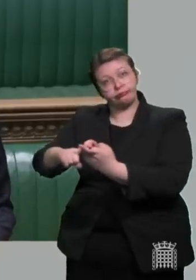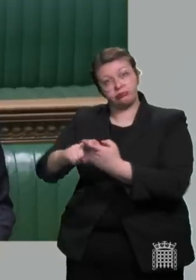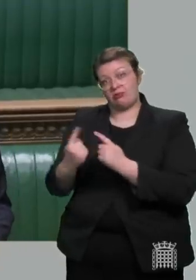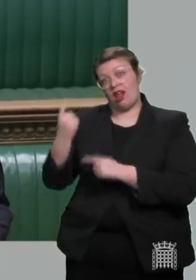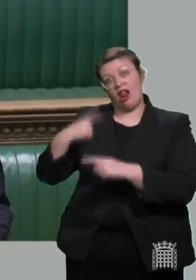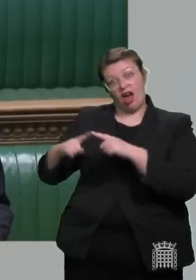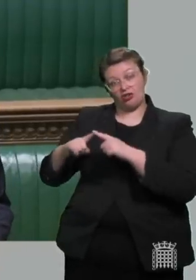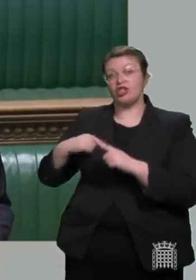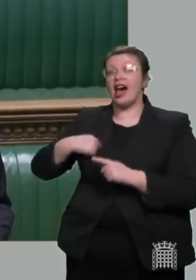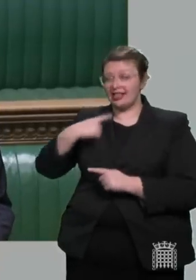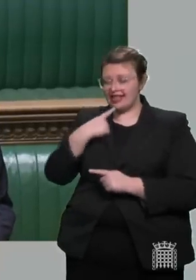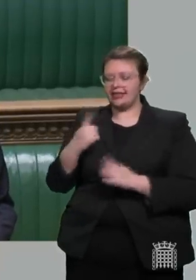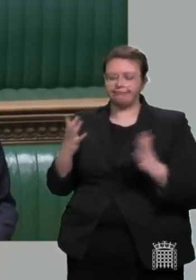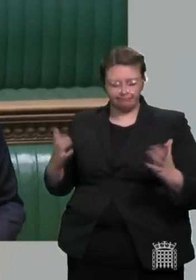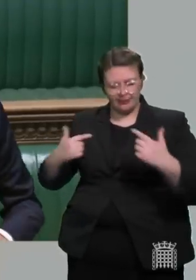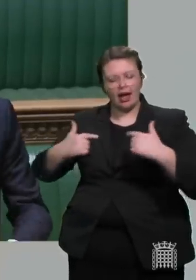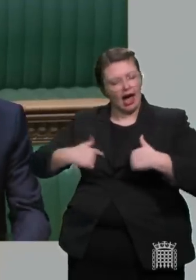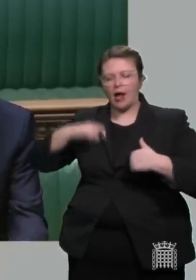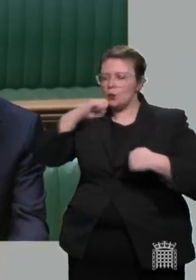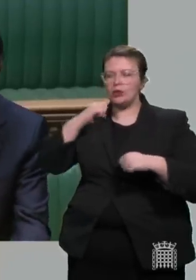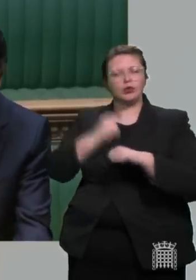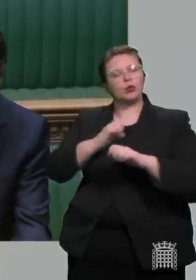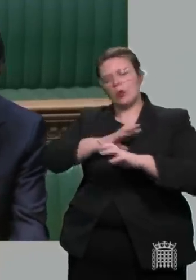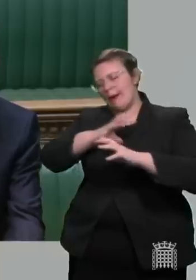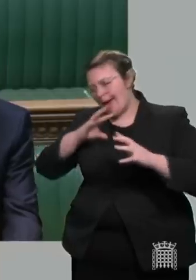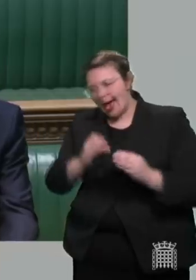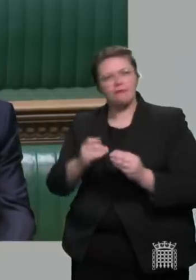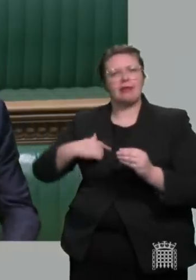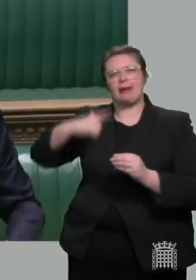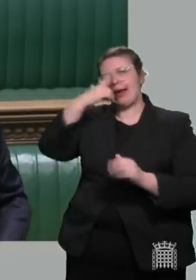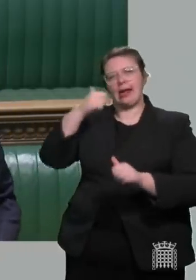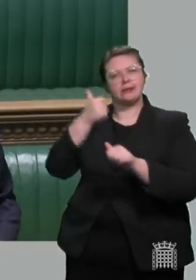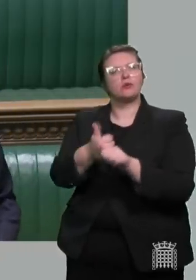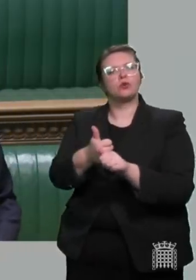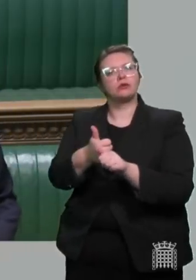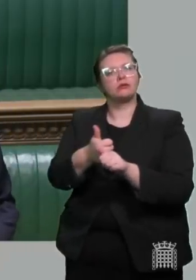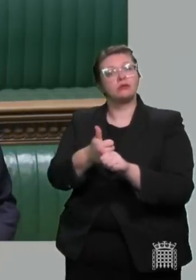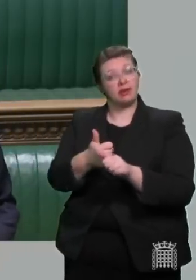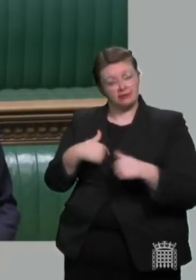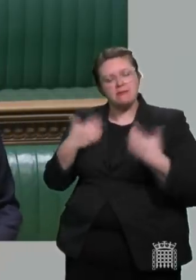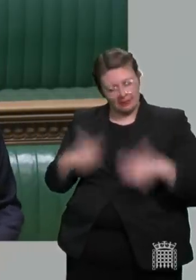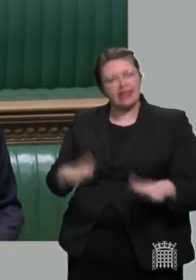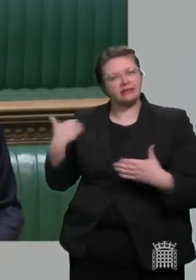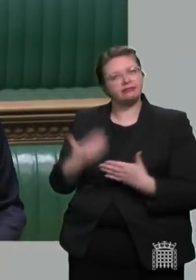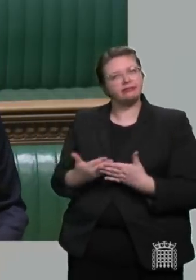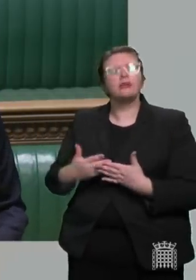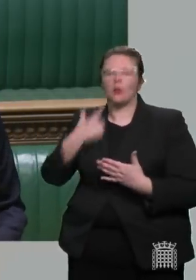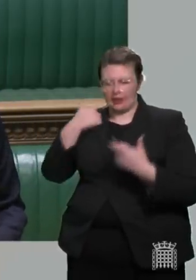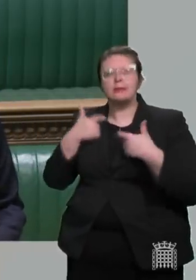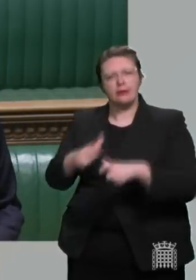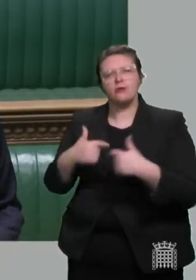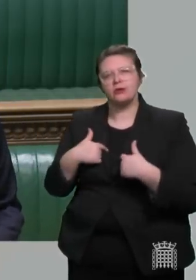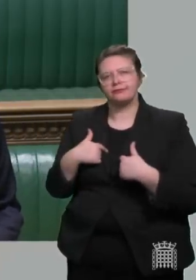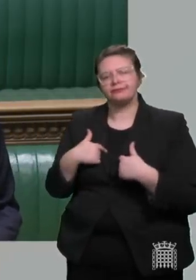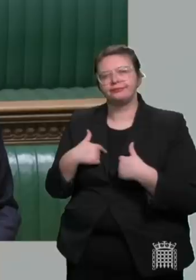I have done and I will do so. We have announced over £280 billion of support,